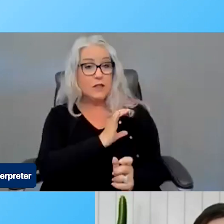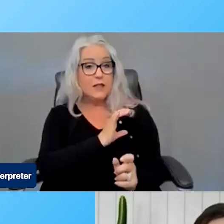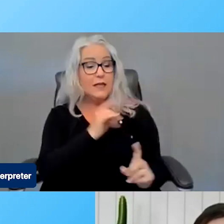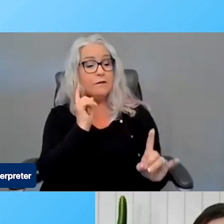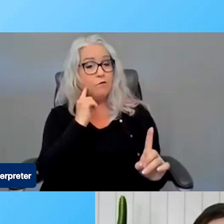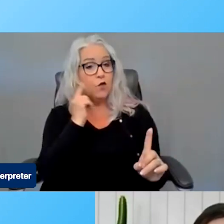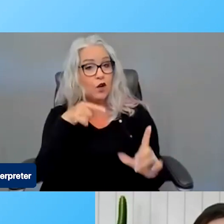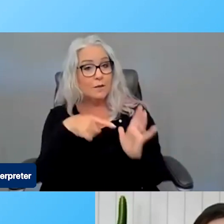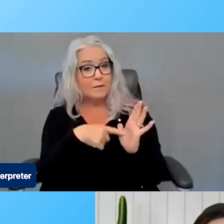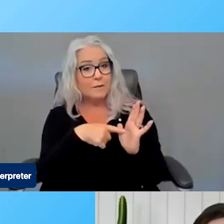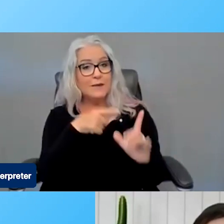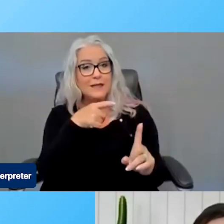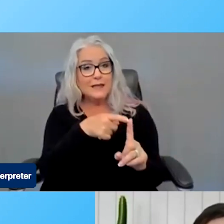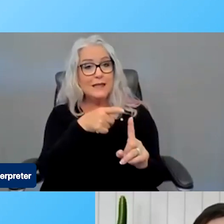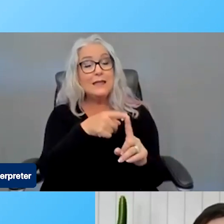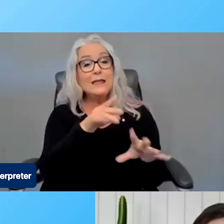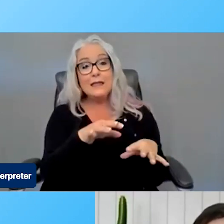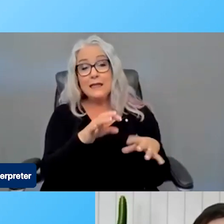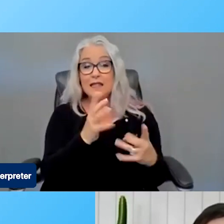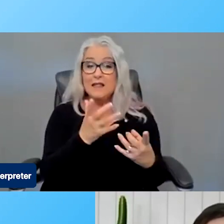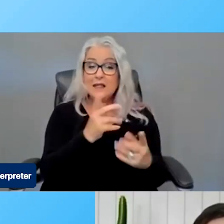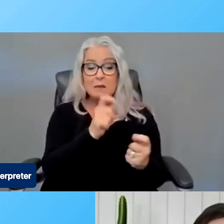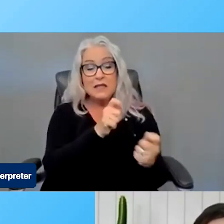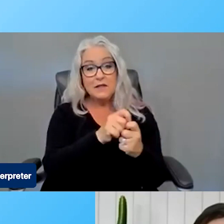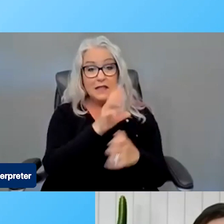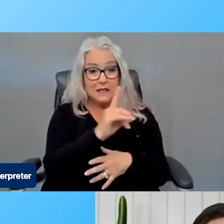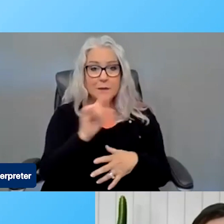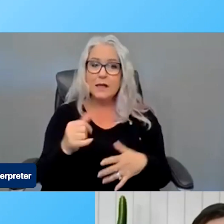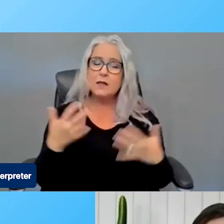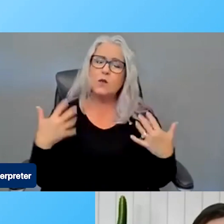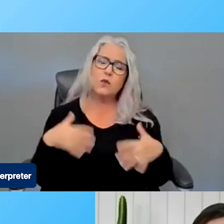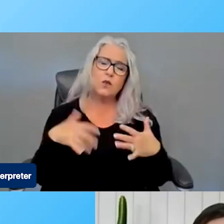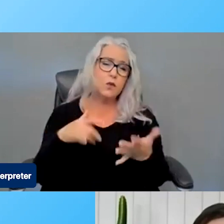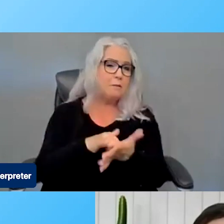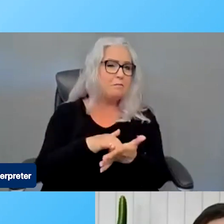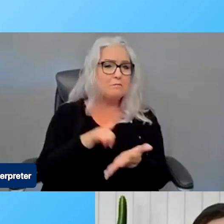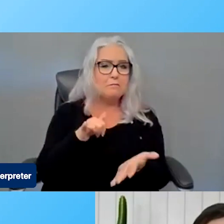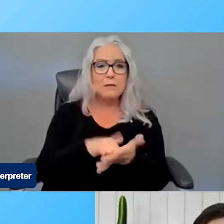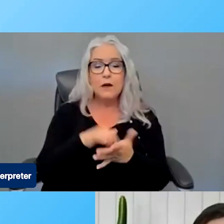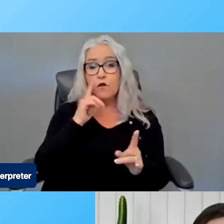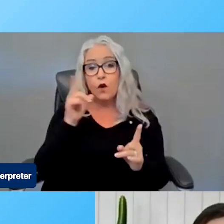it's almost impossible for them to be able to grant just recovery.